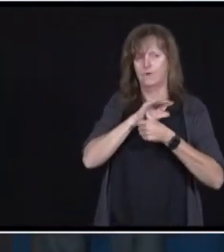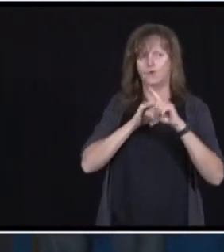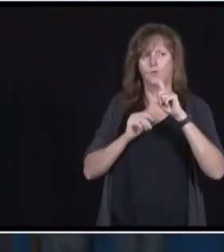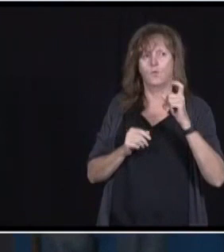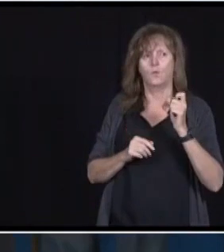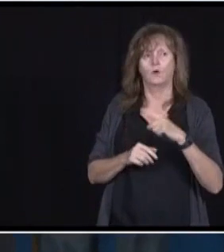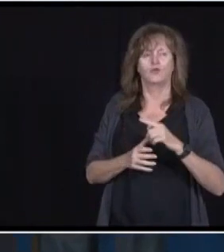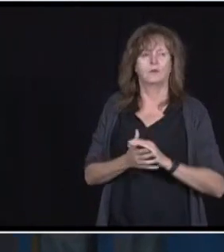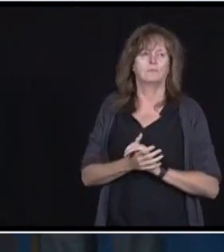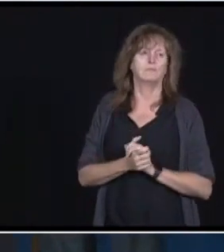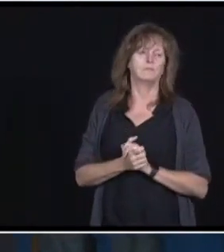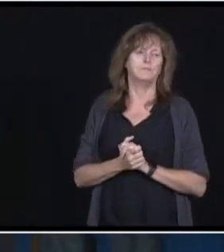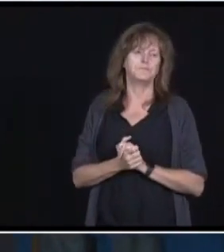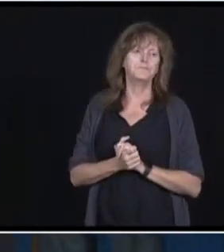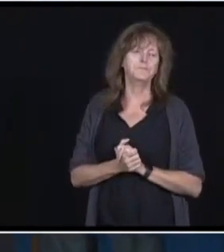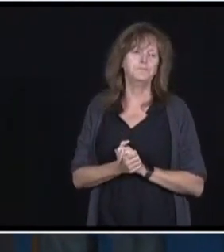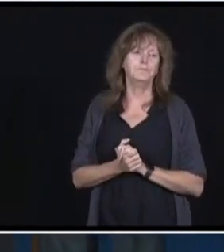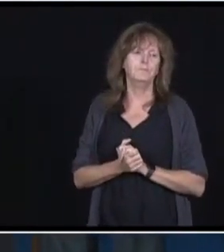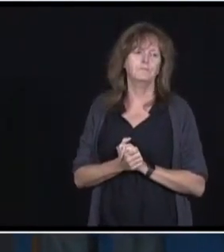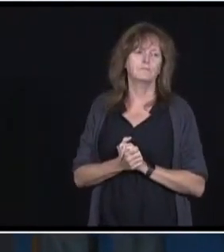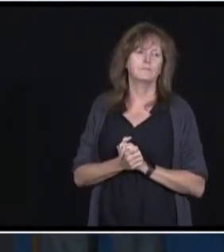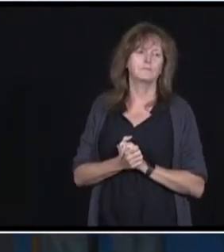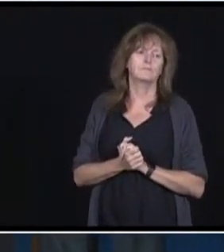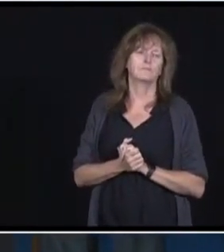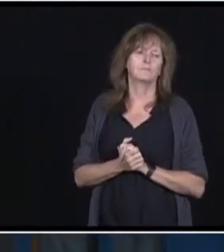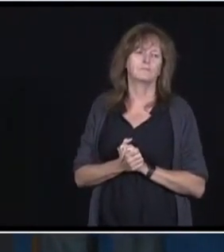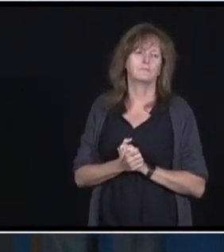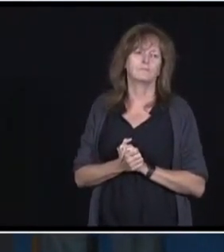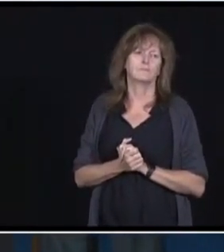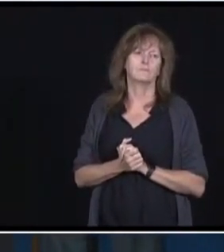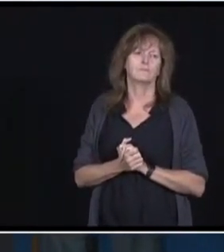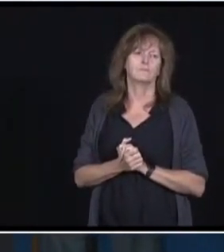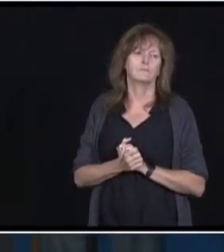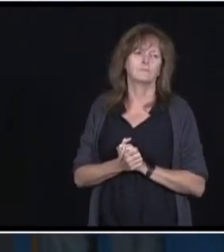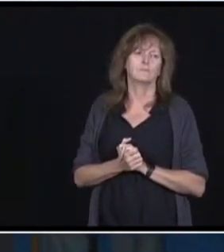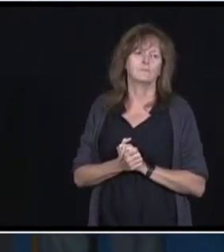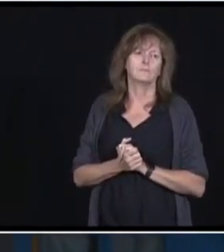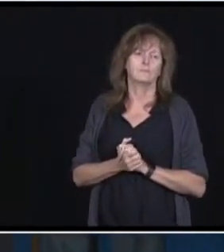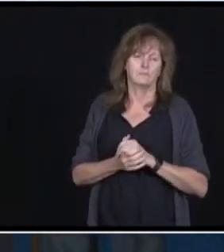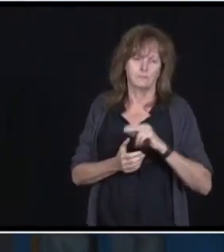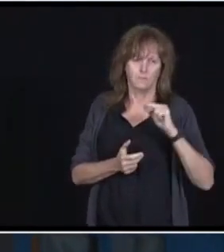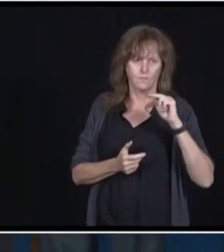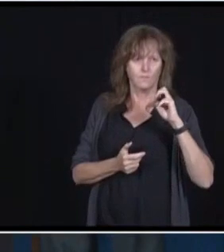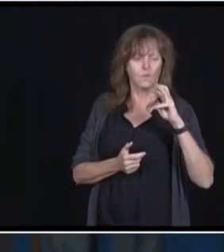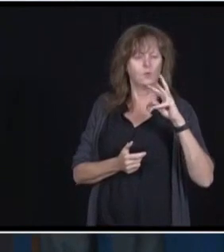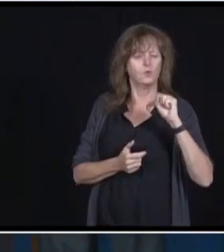bless the people of Ontario. Now I will take questions. First question.